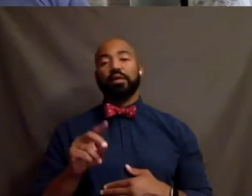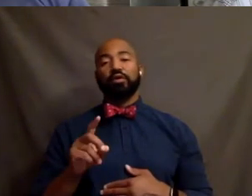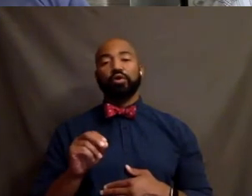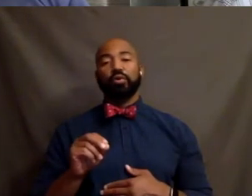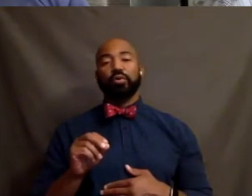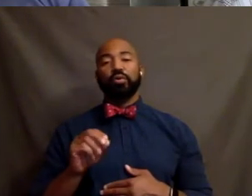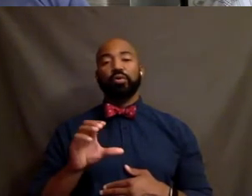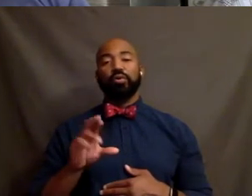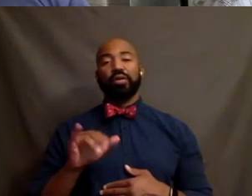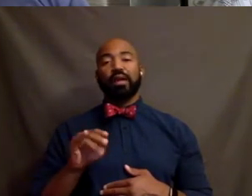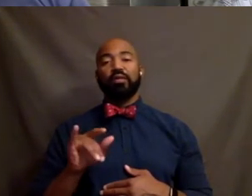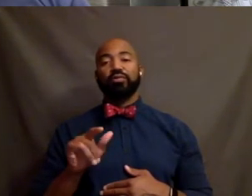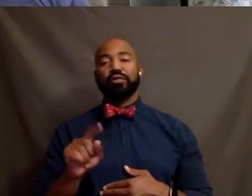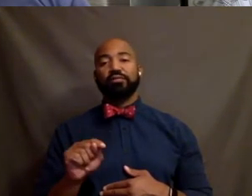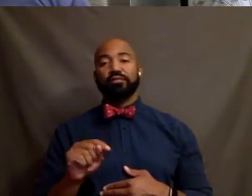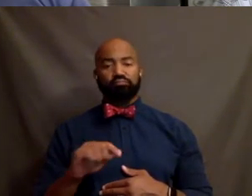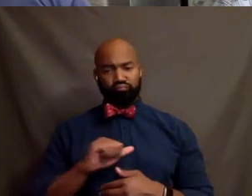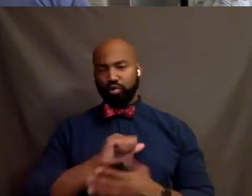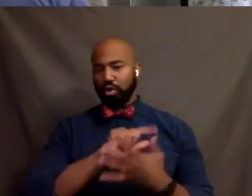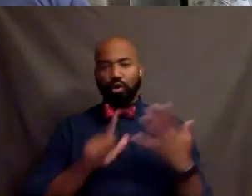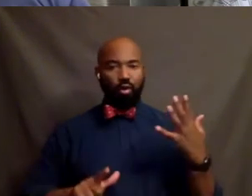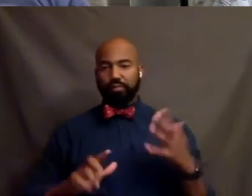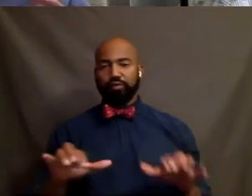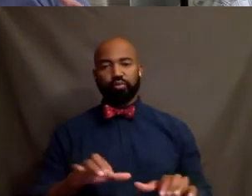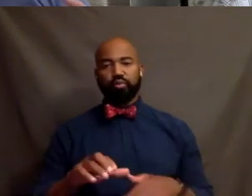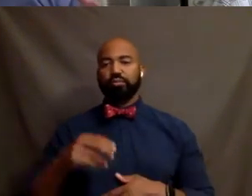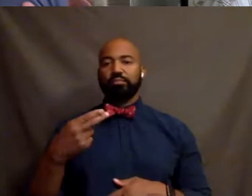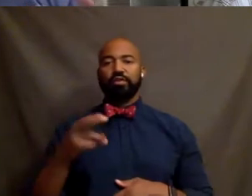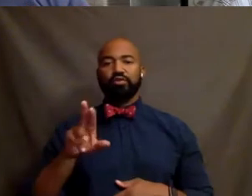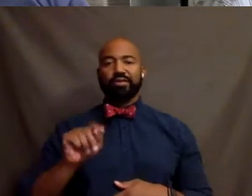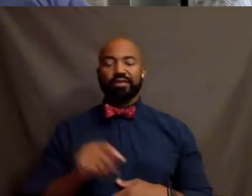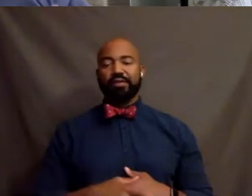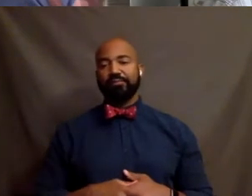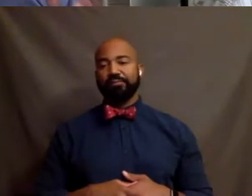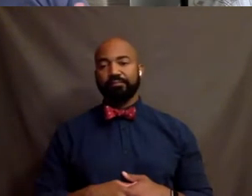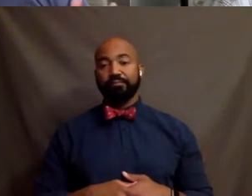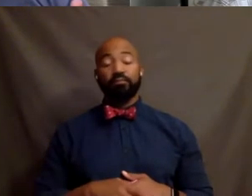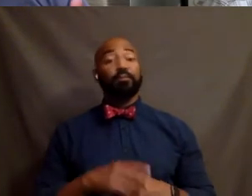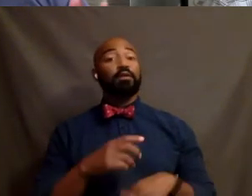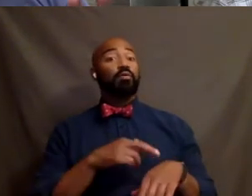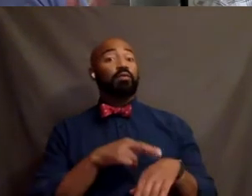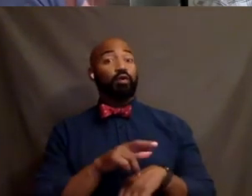And I would say having an appointment provides, carves out that time that is dedicated